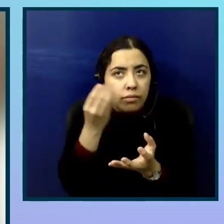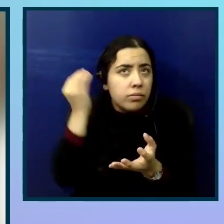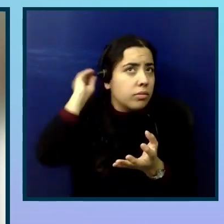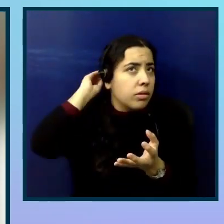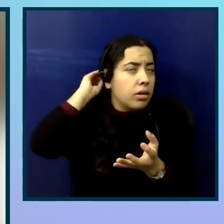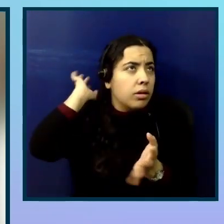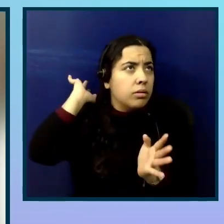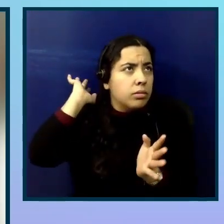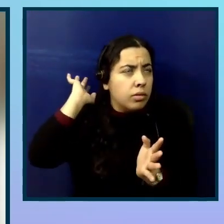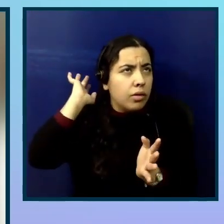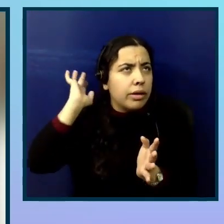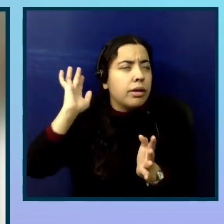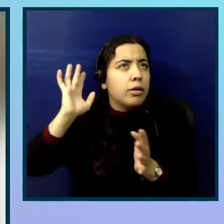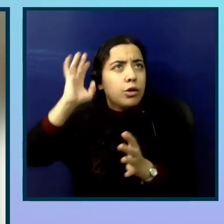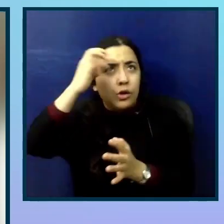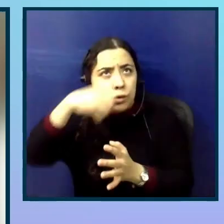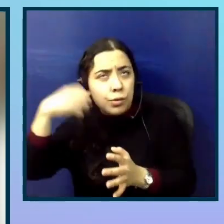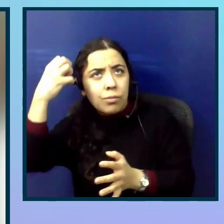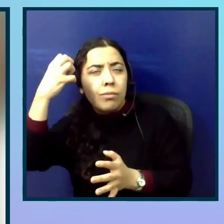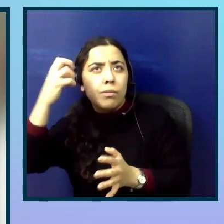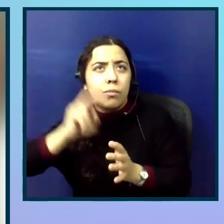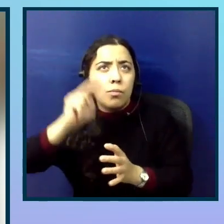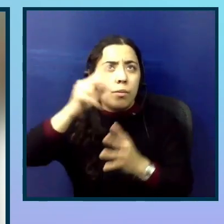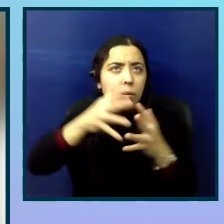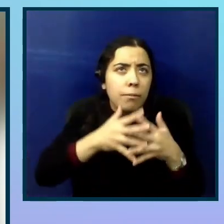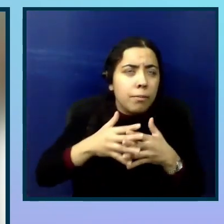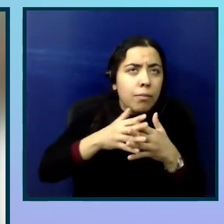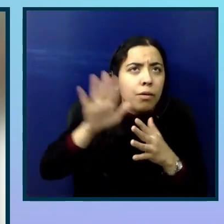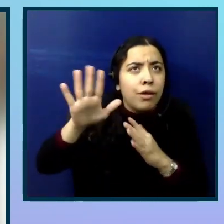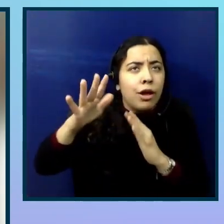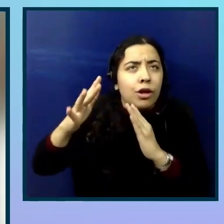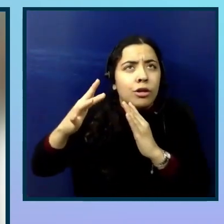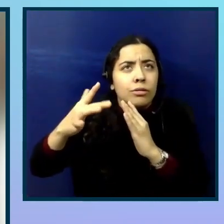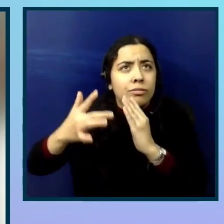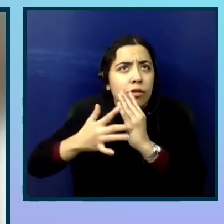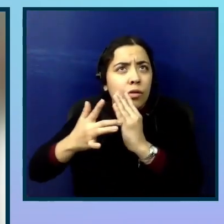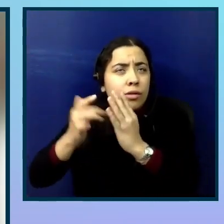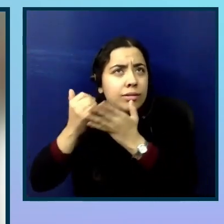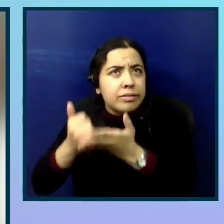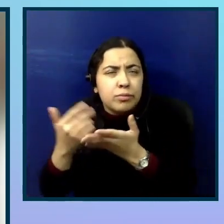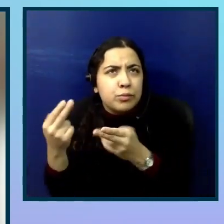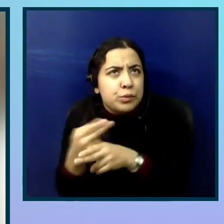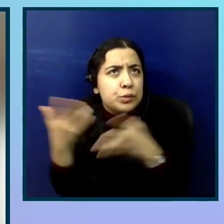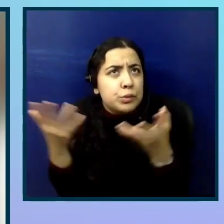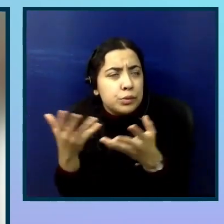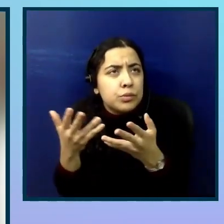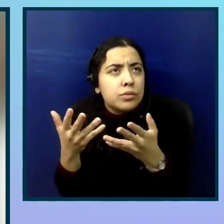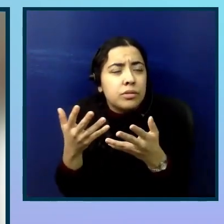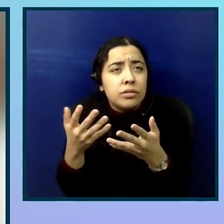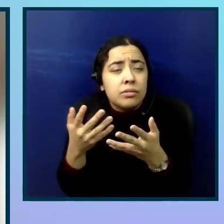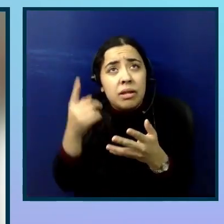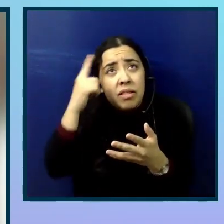and North America and what assisted technologies they use. You can't extrapolate those experiences for the rest of the world from them.